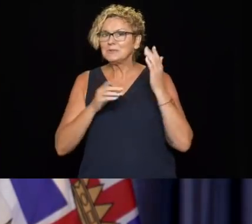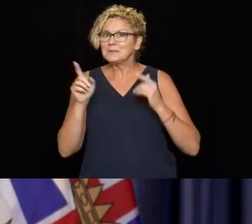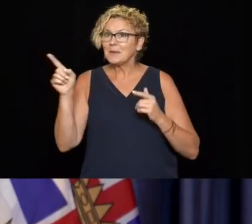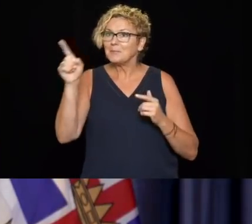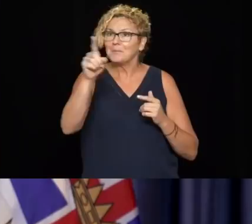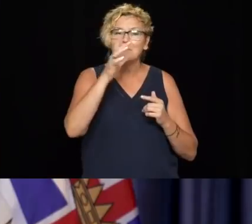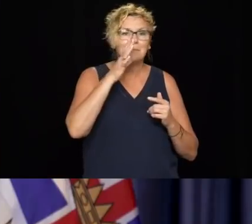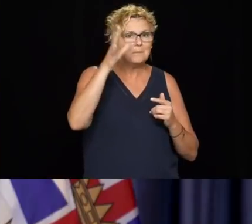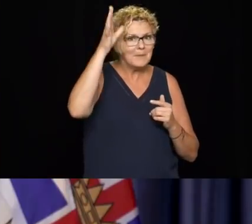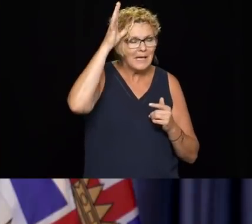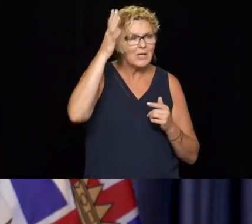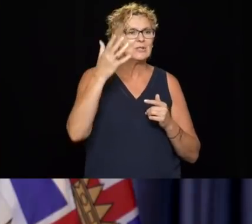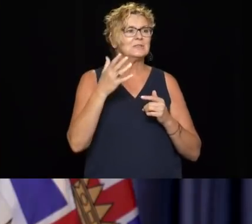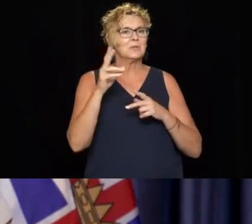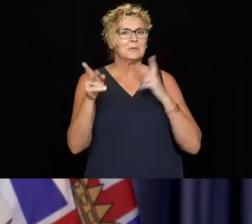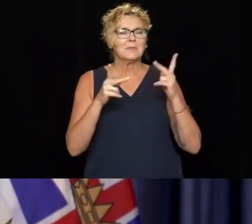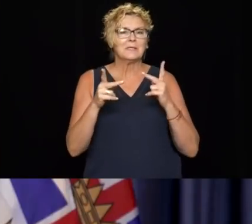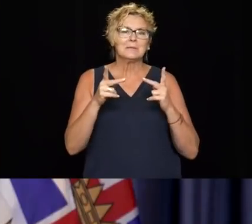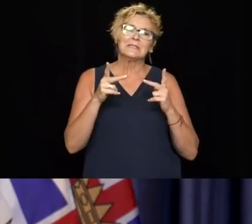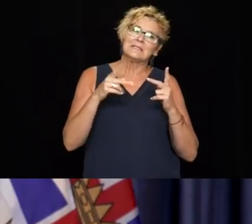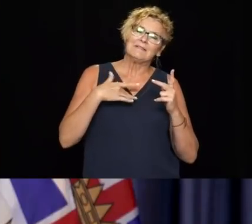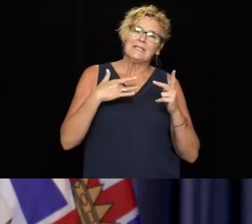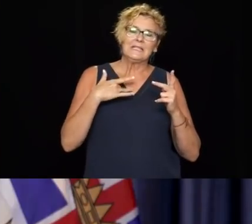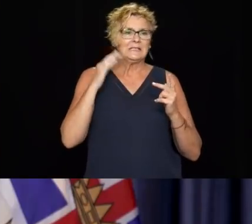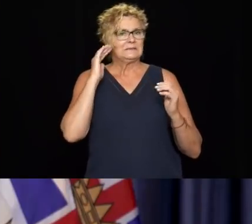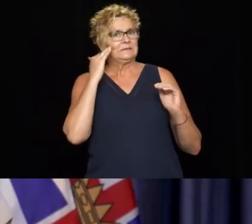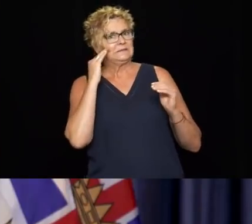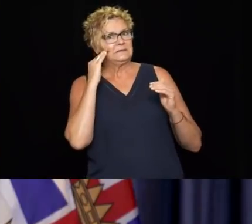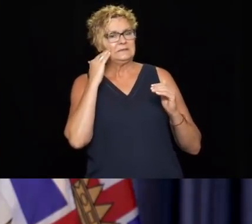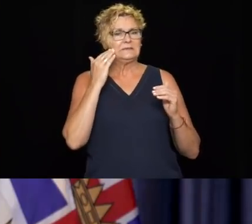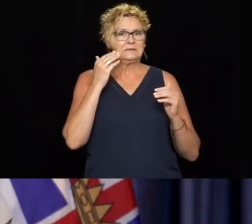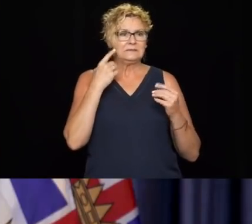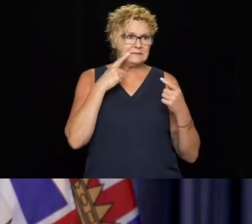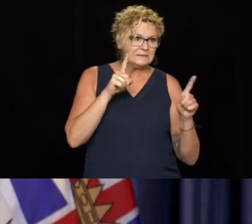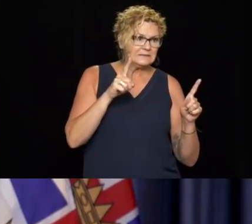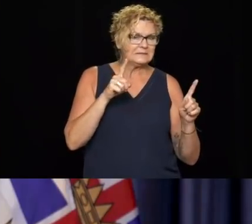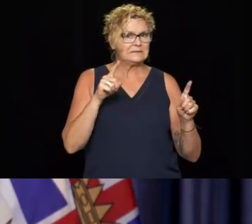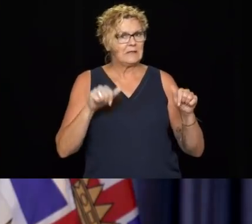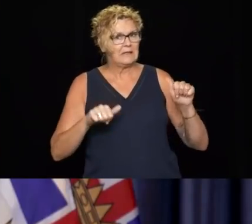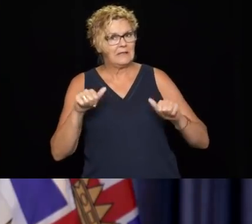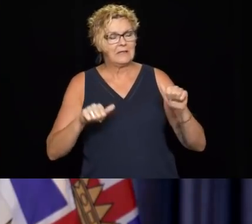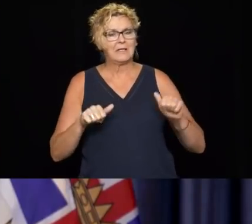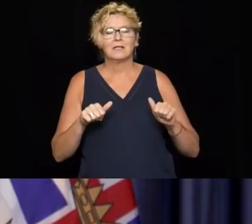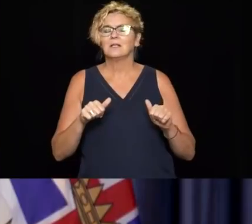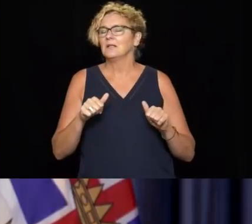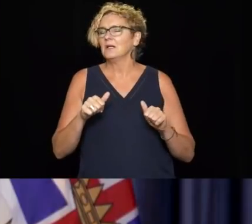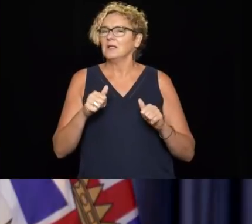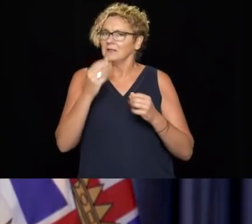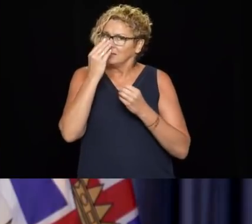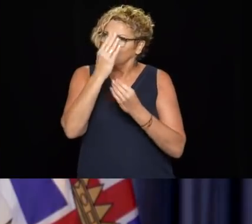make sure that all British Columbians are safe during this most challenging of times. Of course, we are going to be seeing kids return